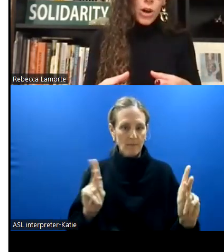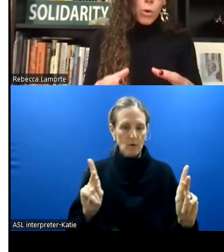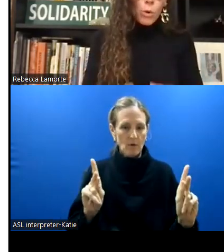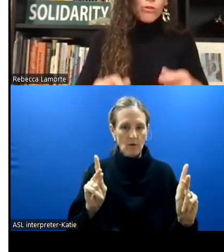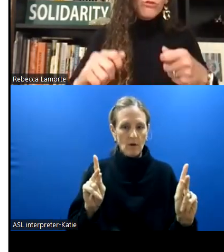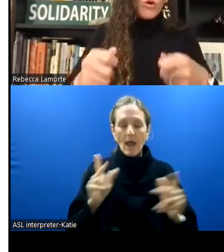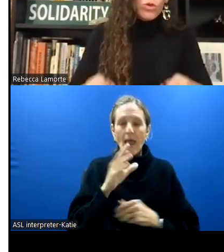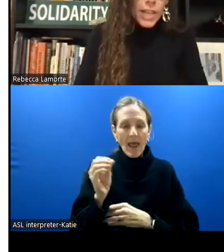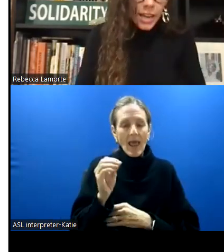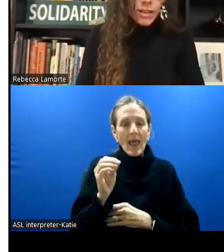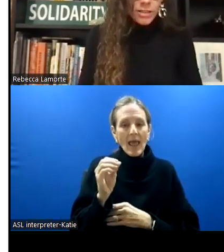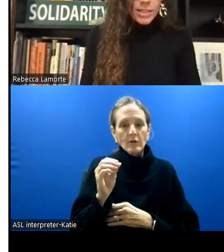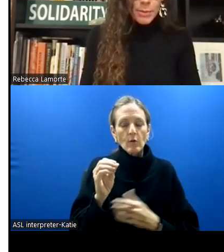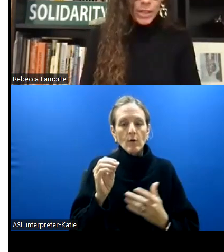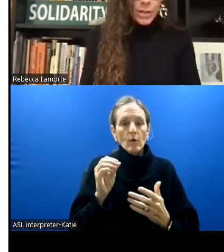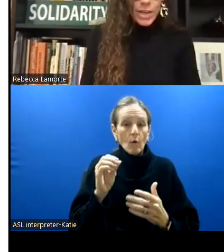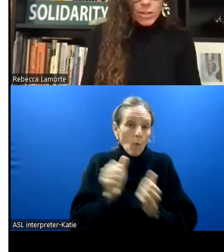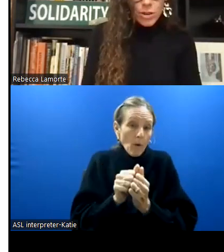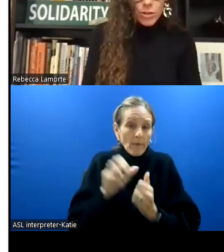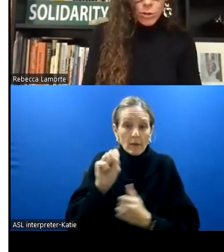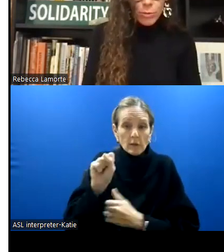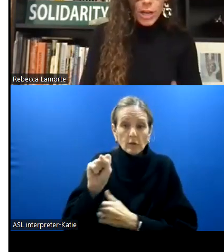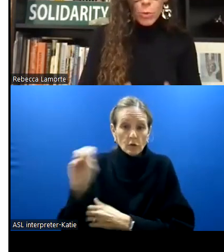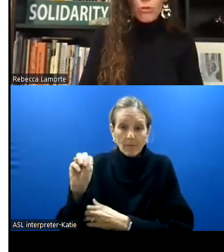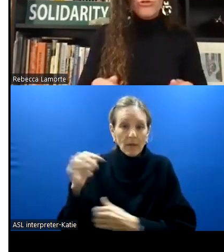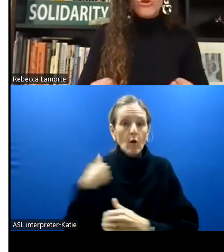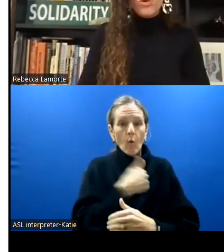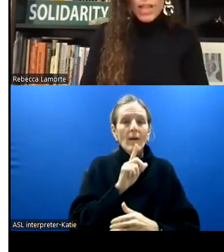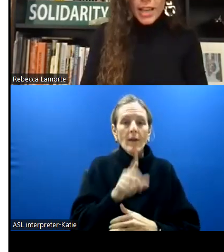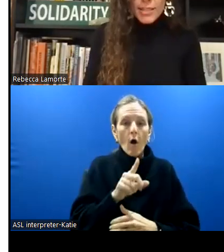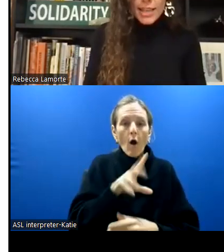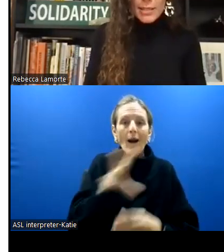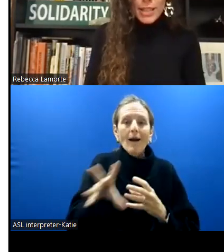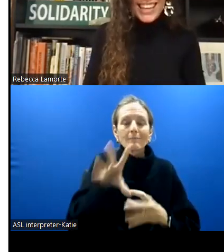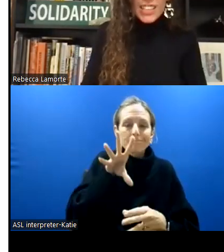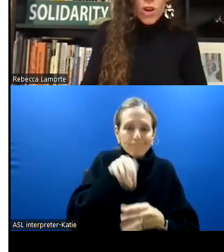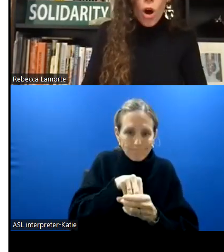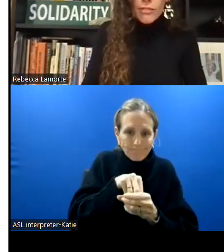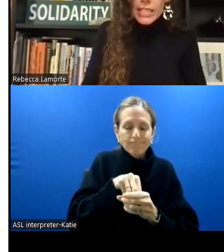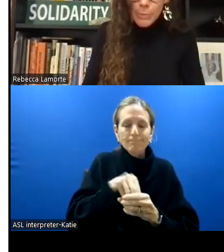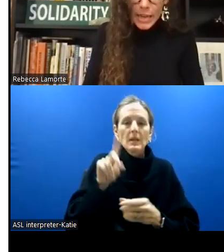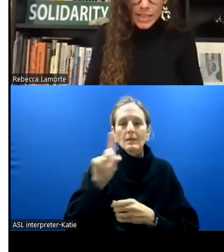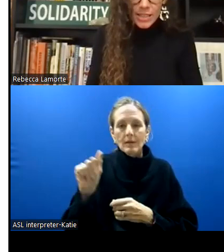we're folding disability rights into our social media. We're folding accessibility into all of these spaces,